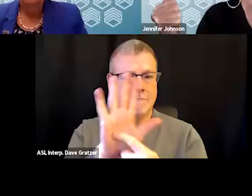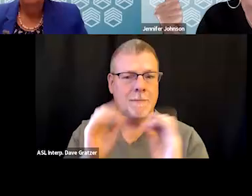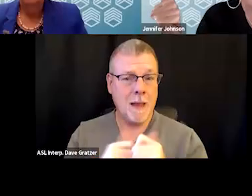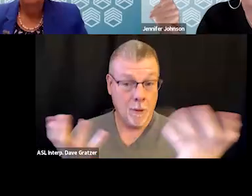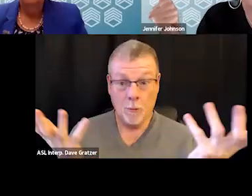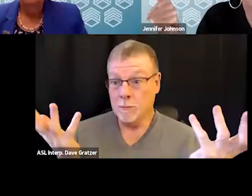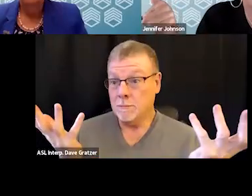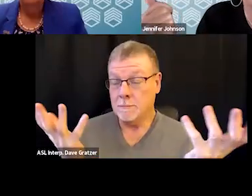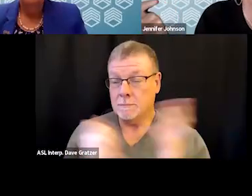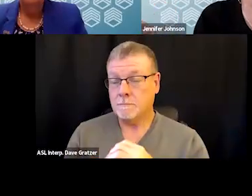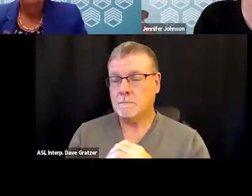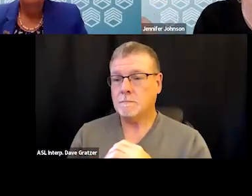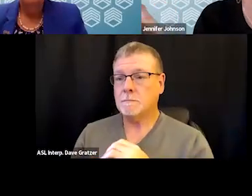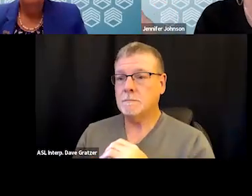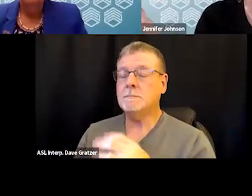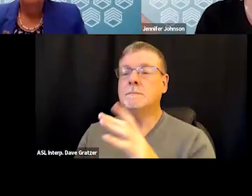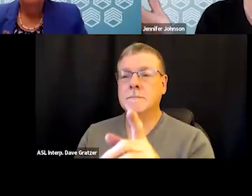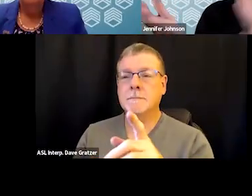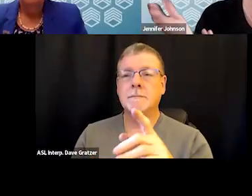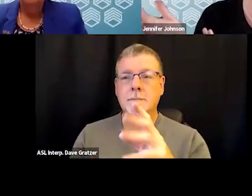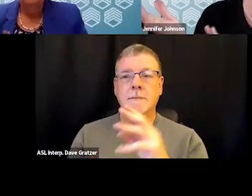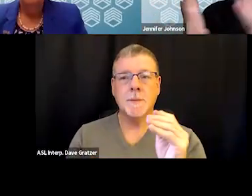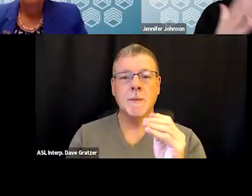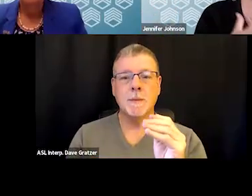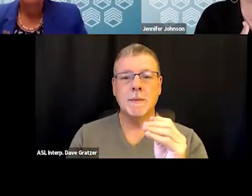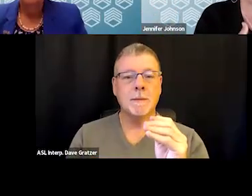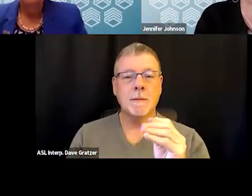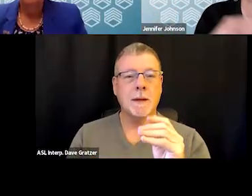Um, and oddly, like scars, tattoos.